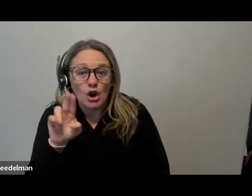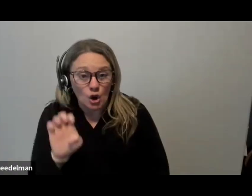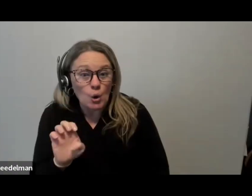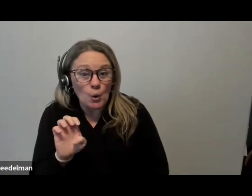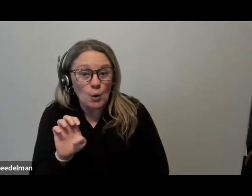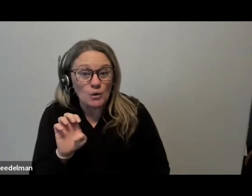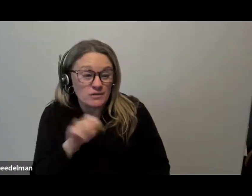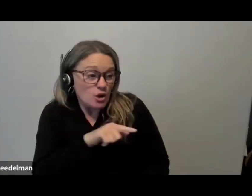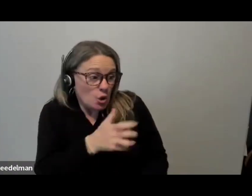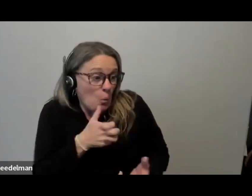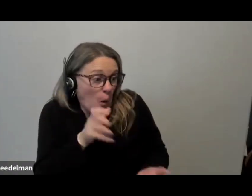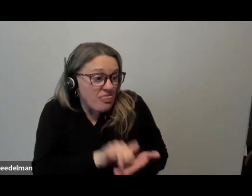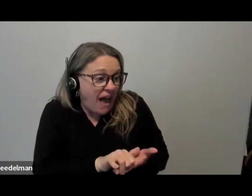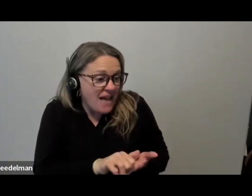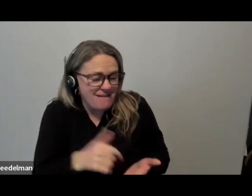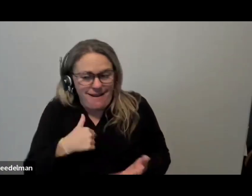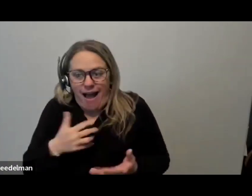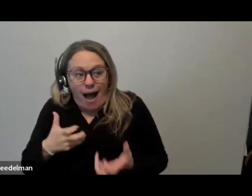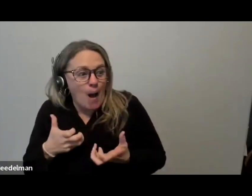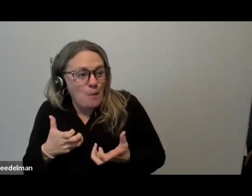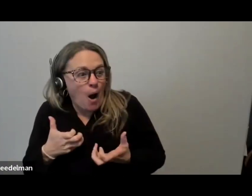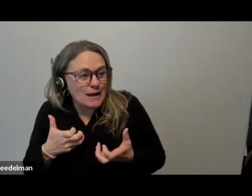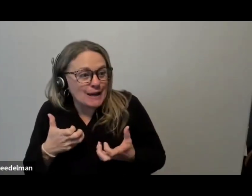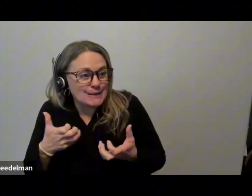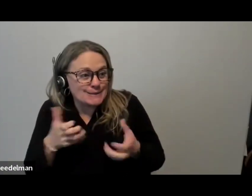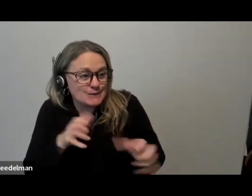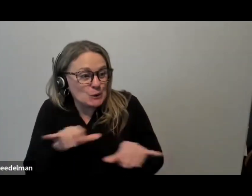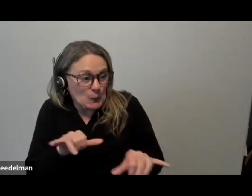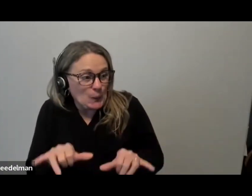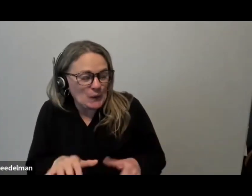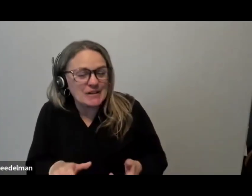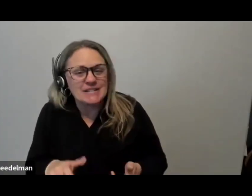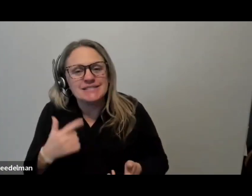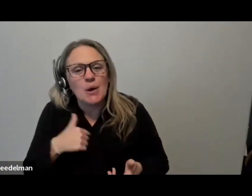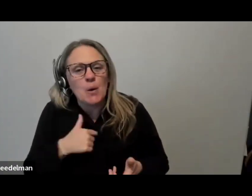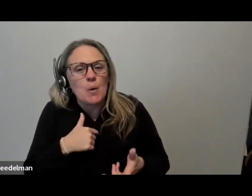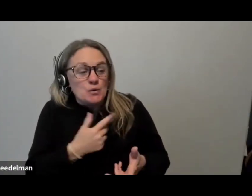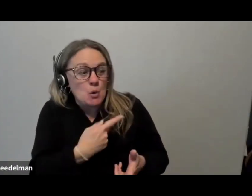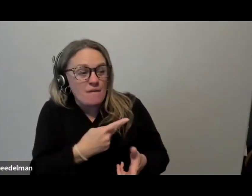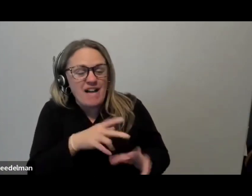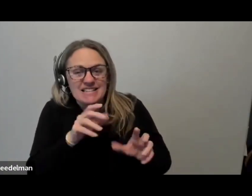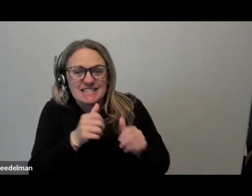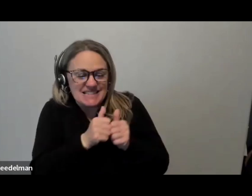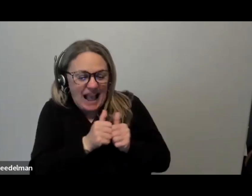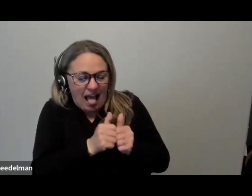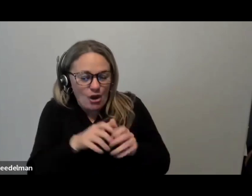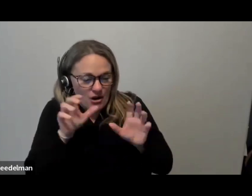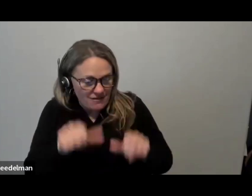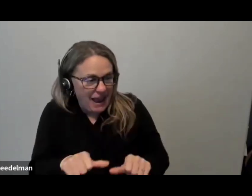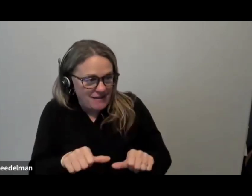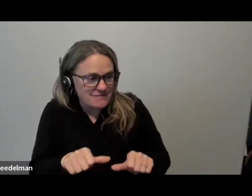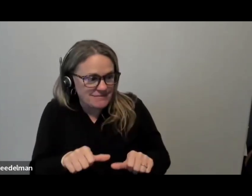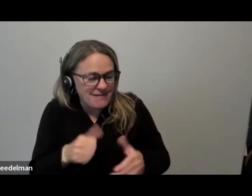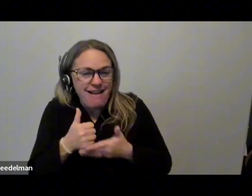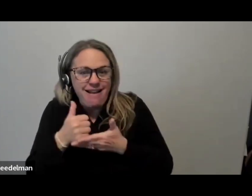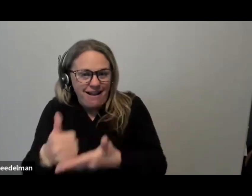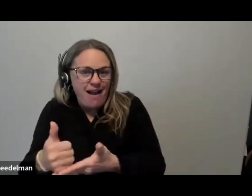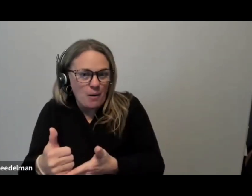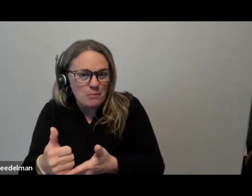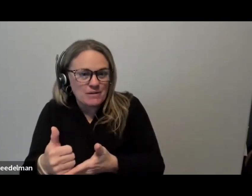And we can together help you get there because you're missing this whole pocket of humans if you're not being thoughtful about how you design for them.